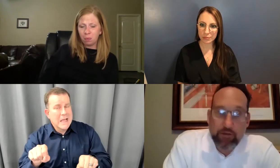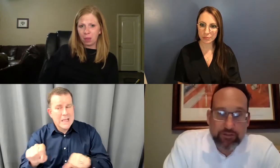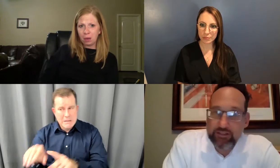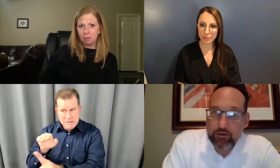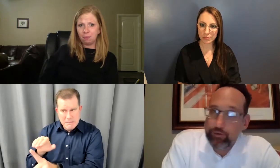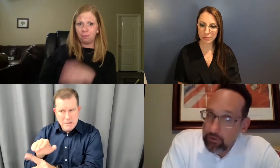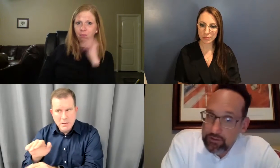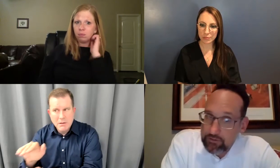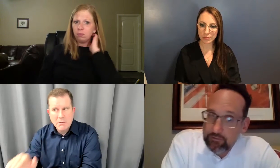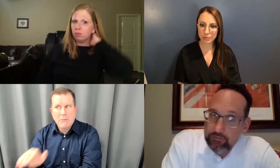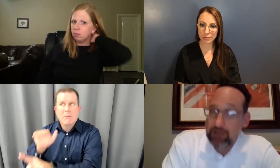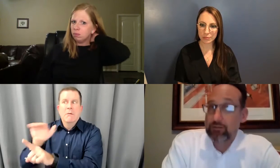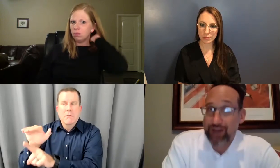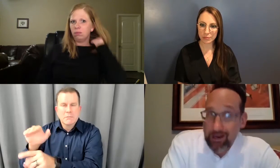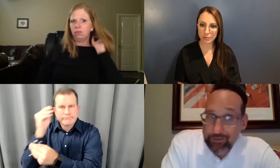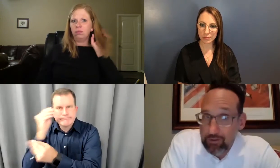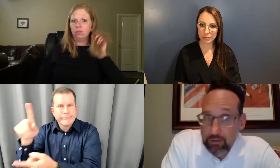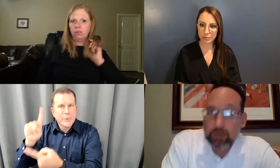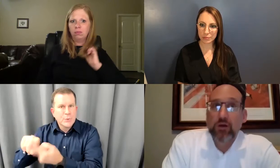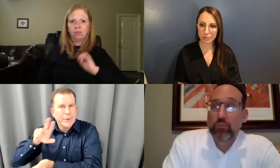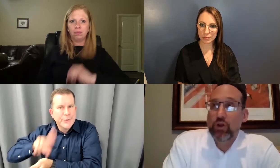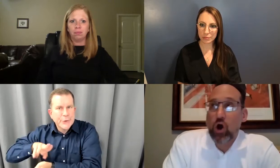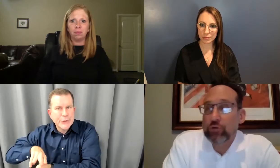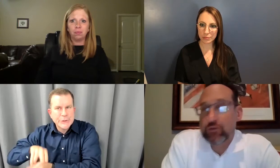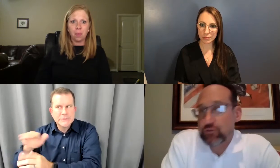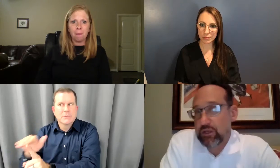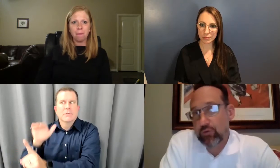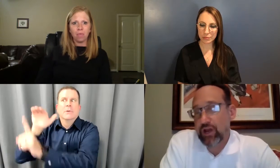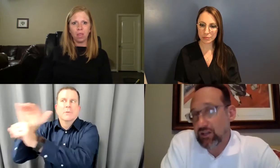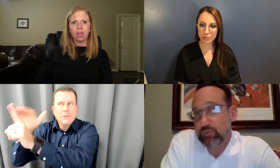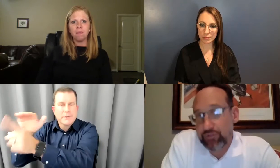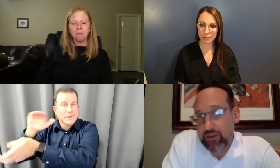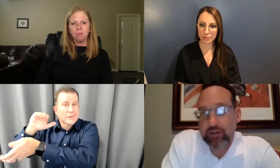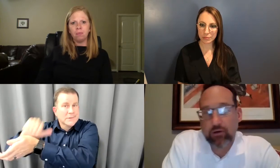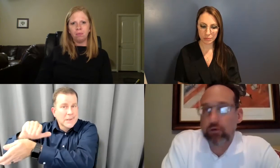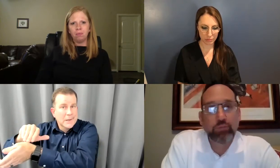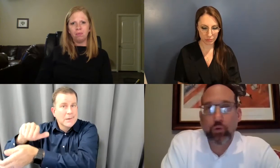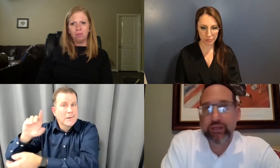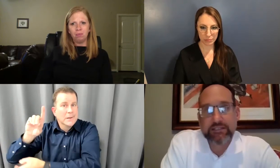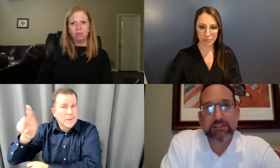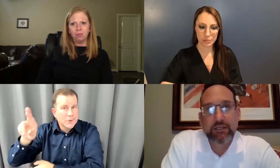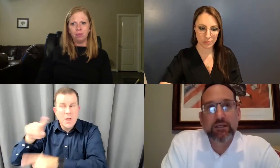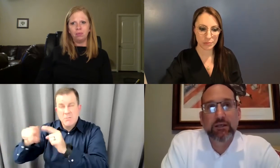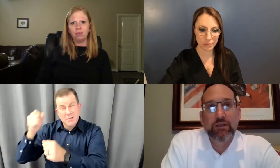obviously tell the nurse, tell the doctor, but all of those people in a hospital setting are employees,